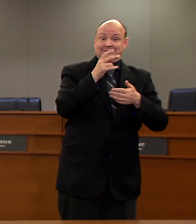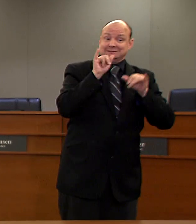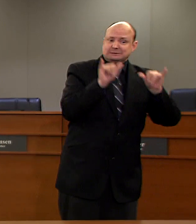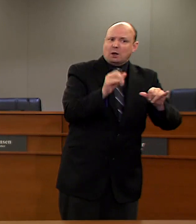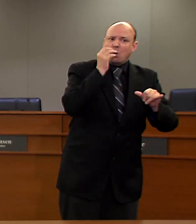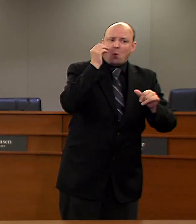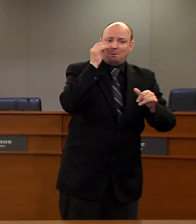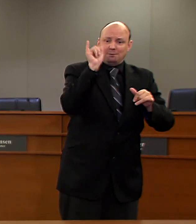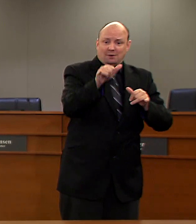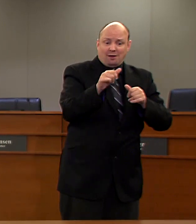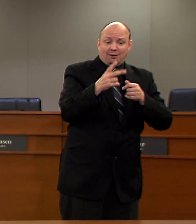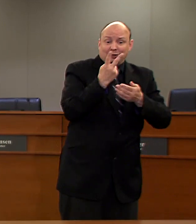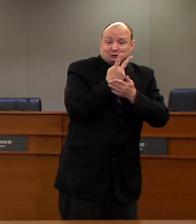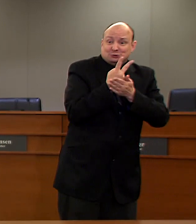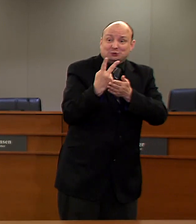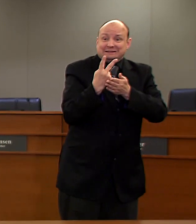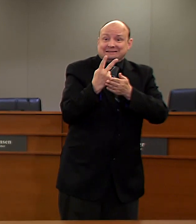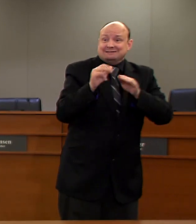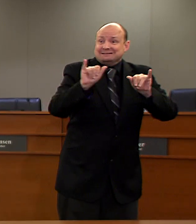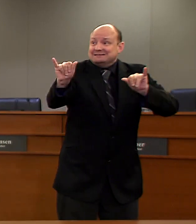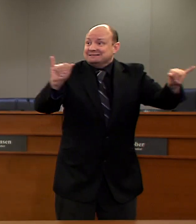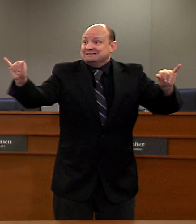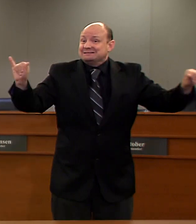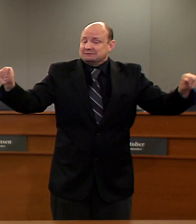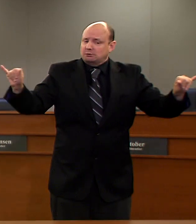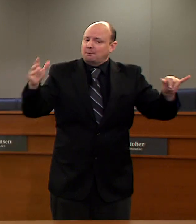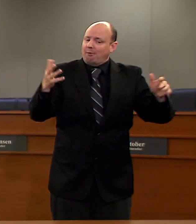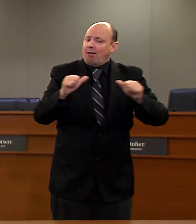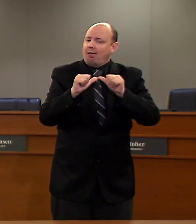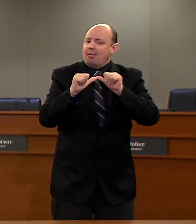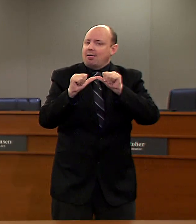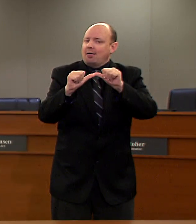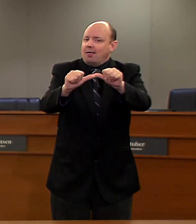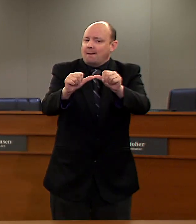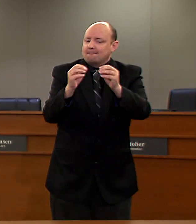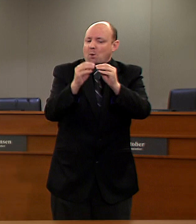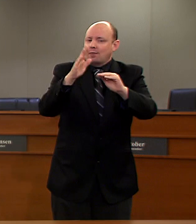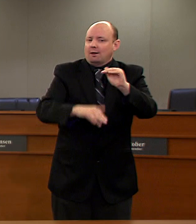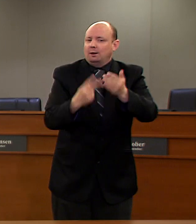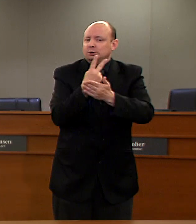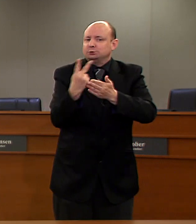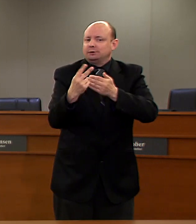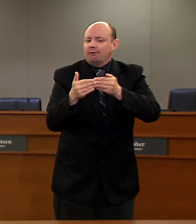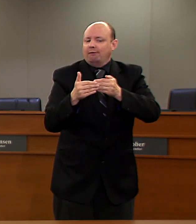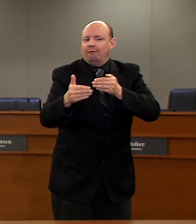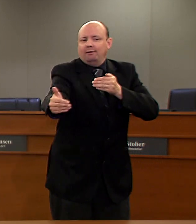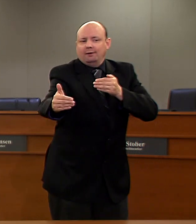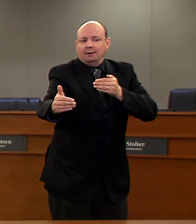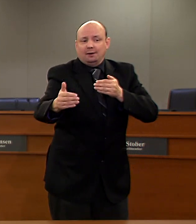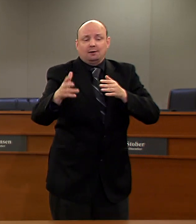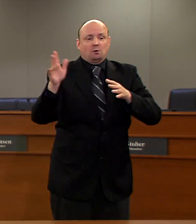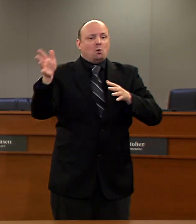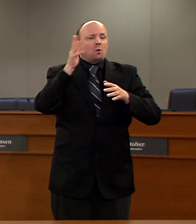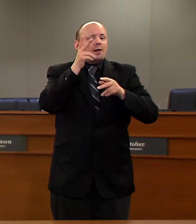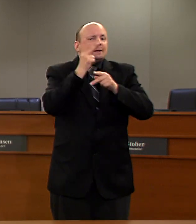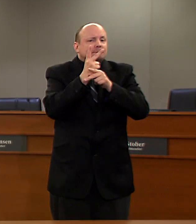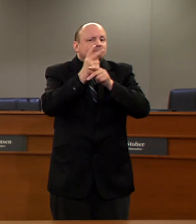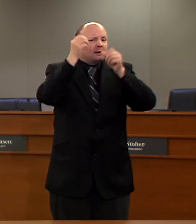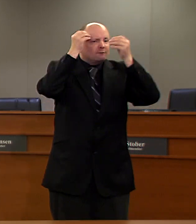governor's decision and updating you with any news as soon as we get it. Many local business owners